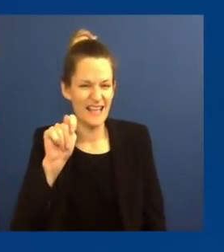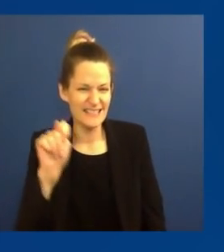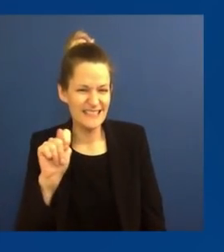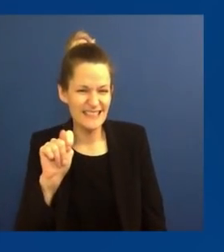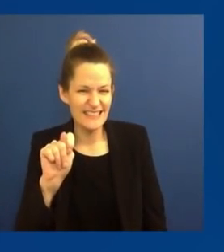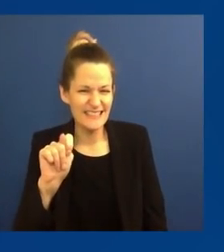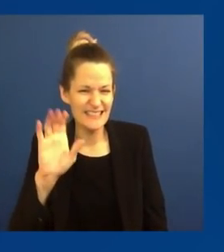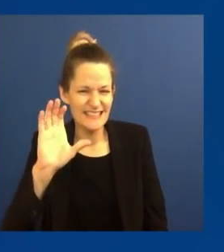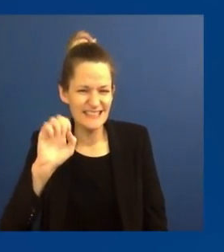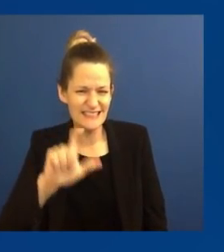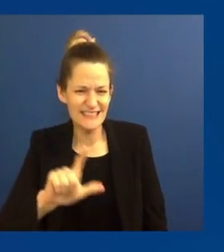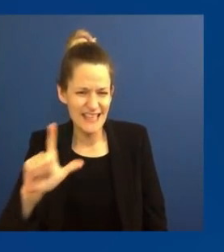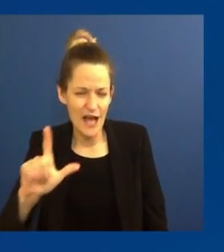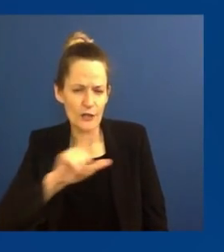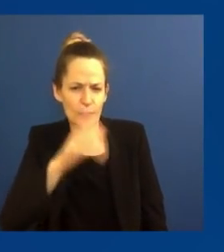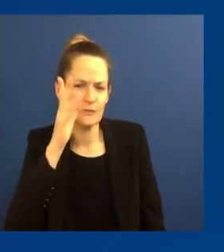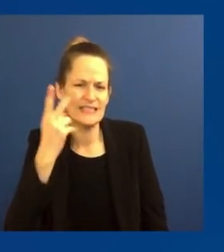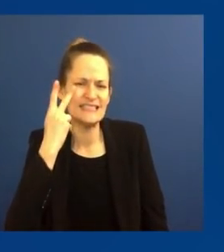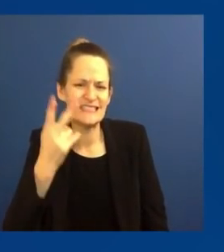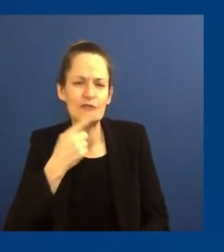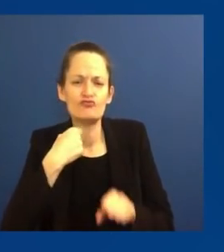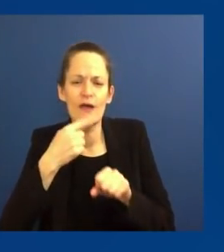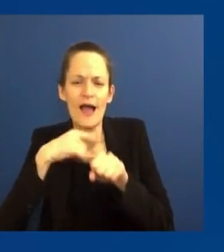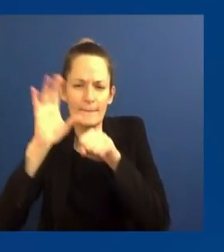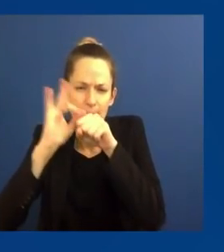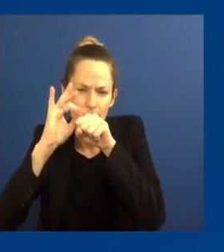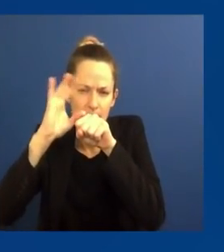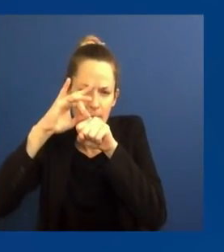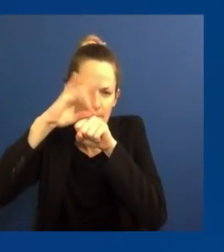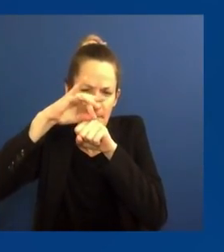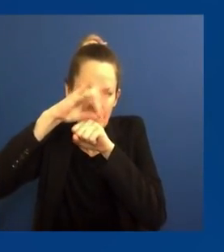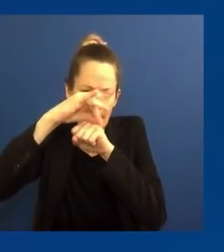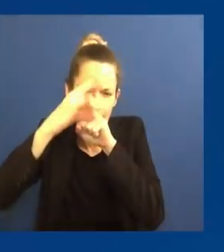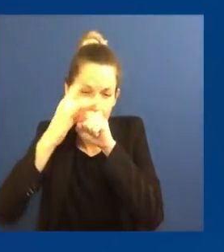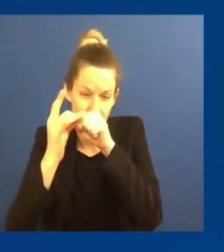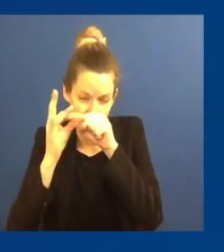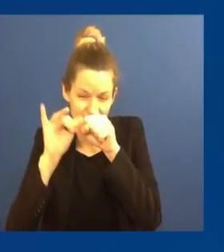The changes that affect an antibody do not nearly impact